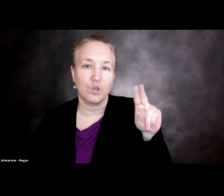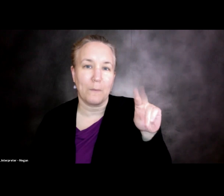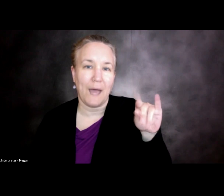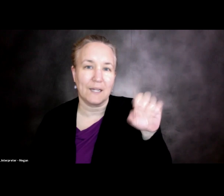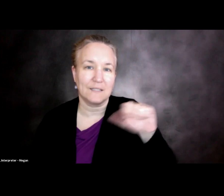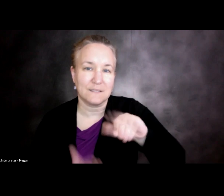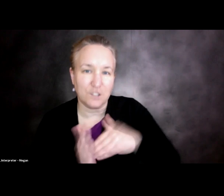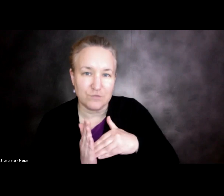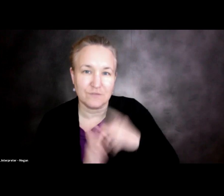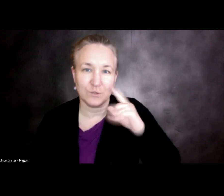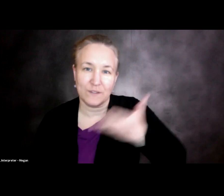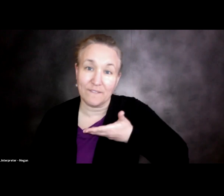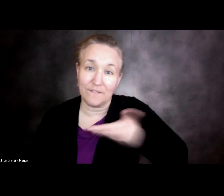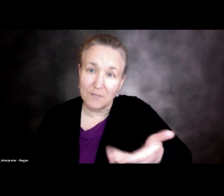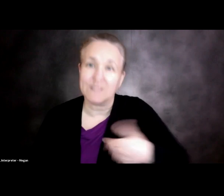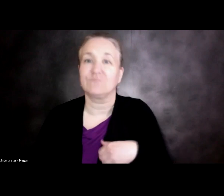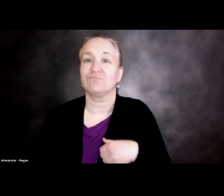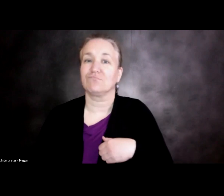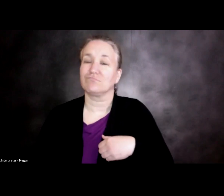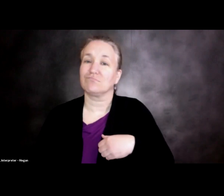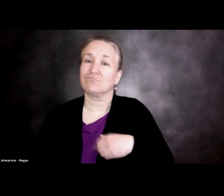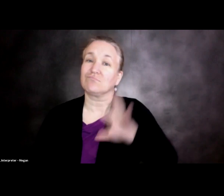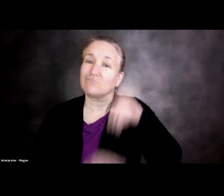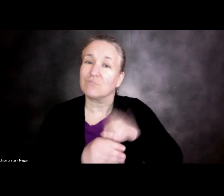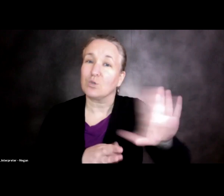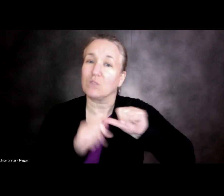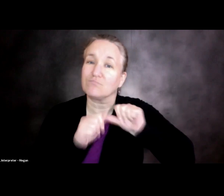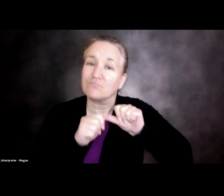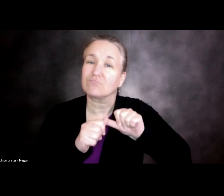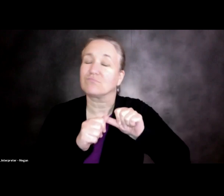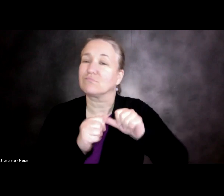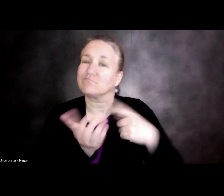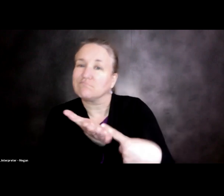for inviting me to contribute to your ongoing conversation on the theme of choice.